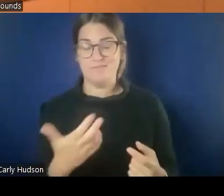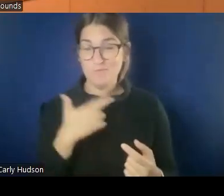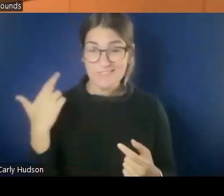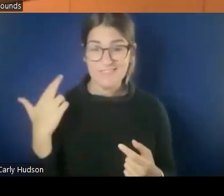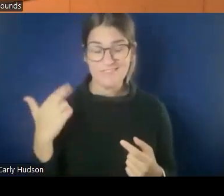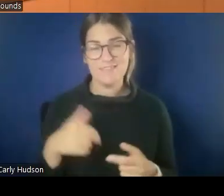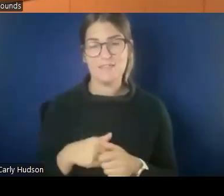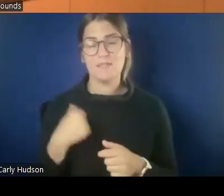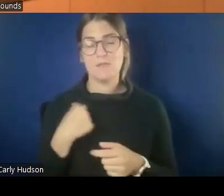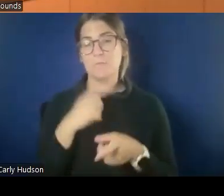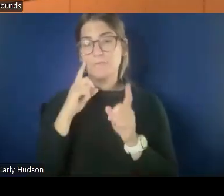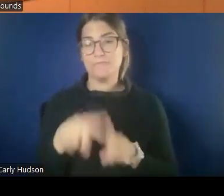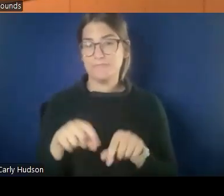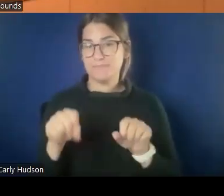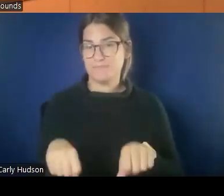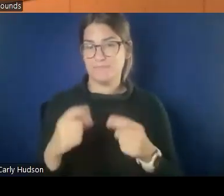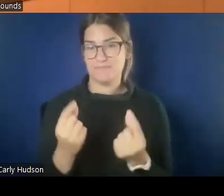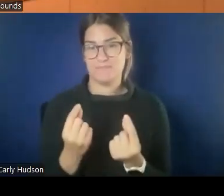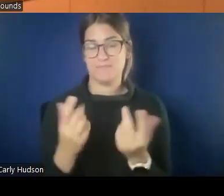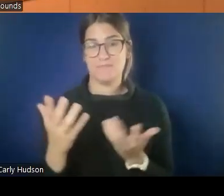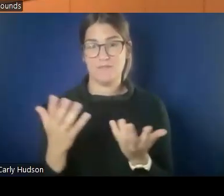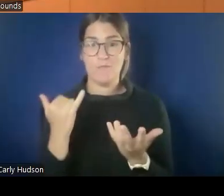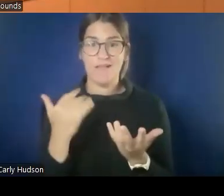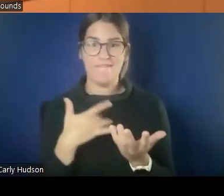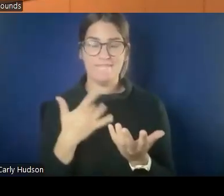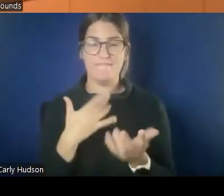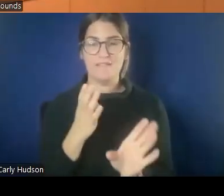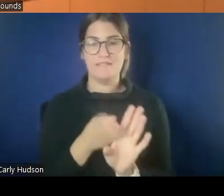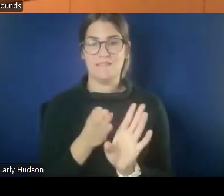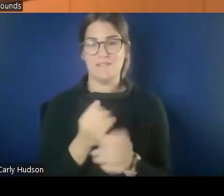we were able to do this because we felt like this would be a psychologically safe place to